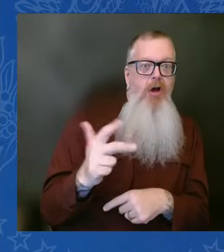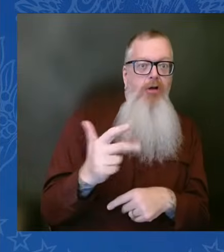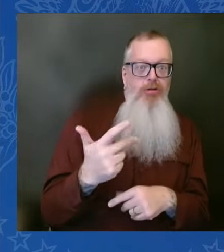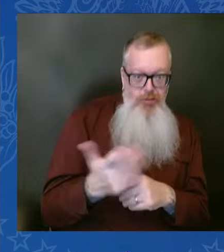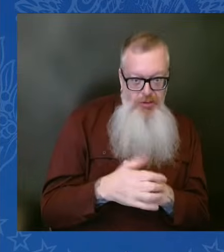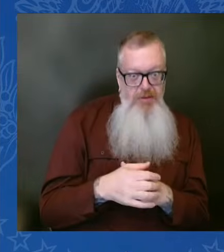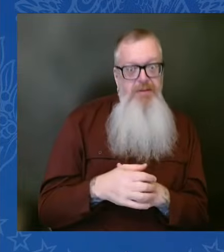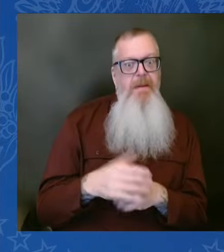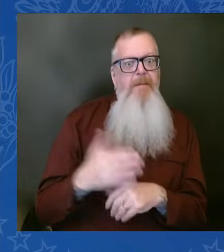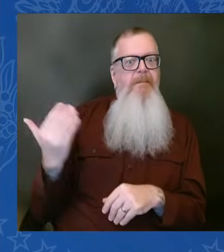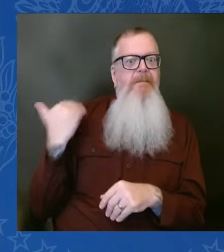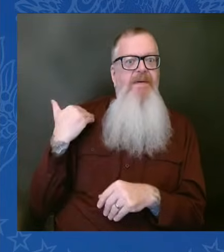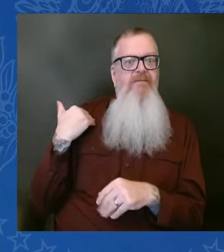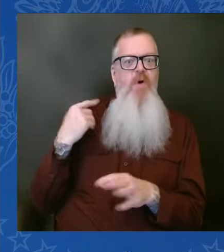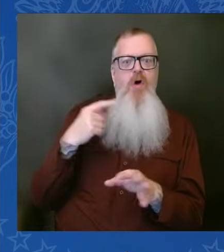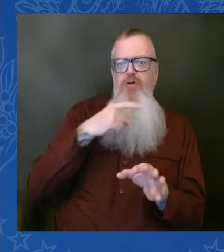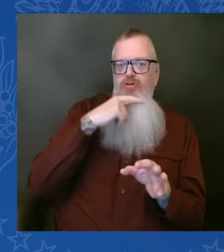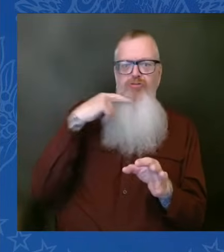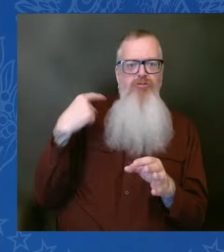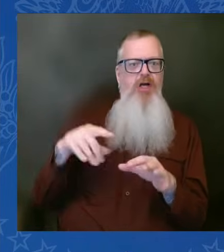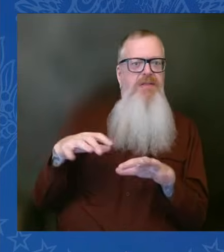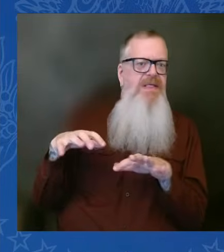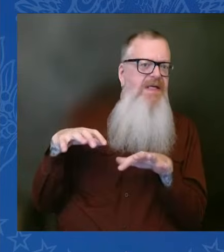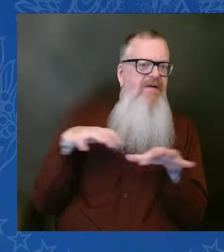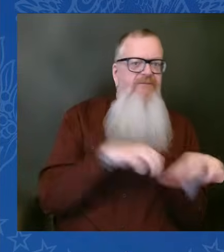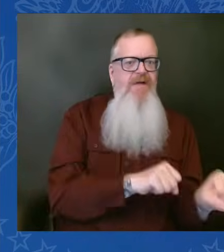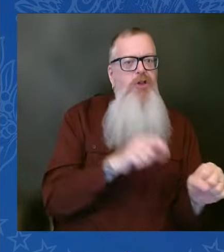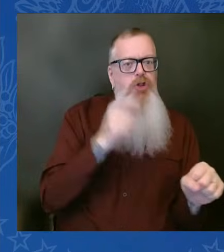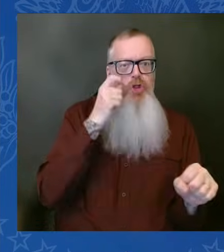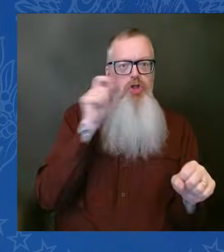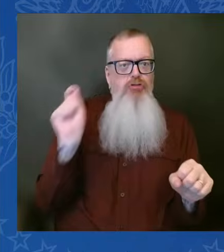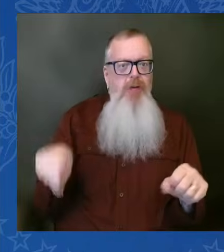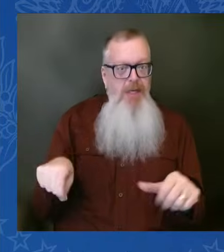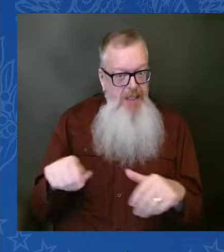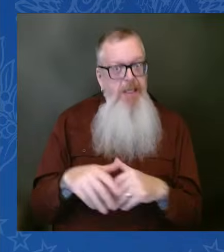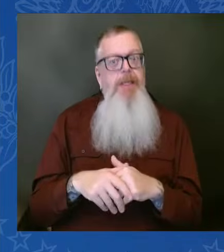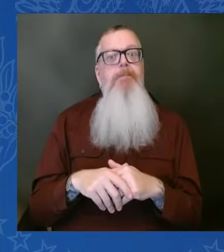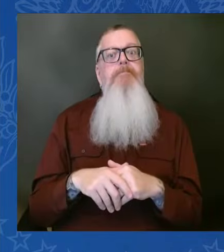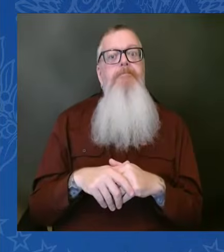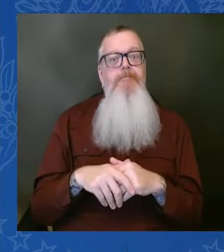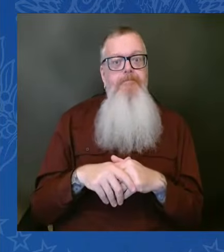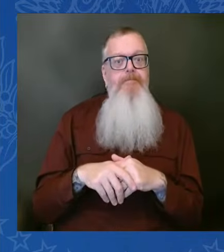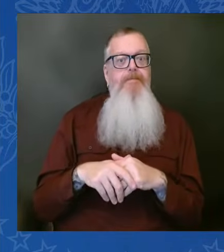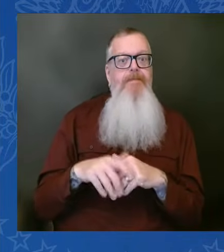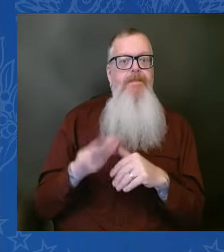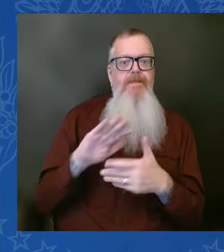In addition, we’ve successfully pushed [purchased] back all oil -- all the oil released at a much lower price,